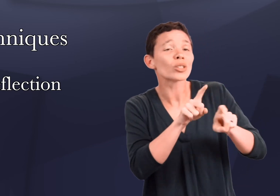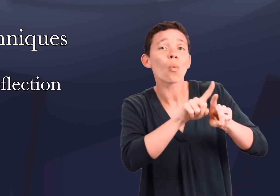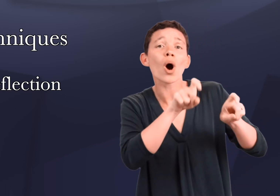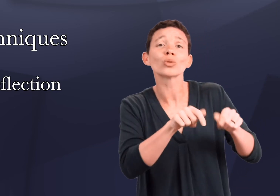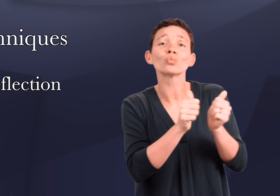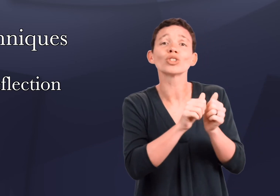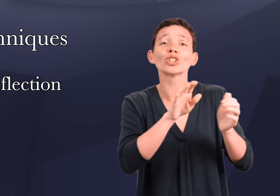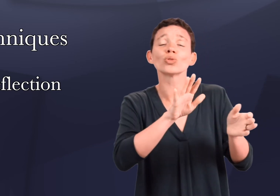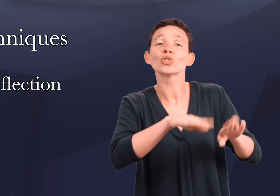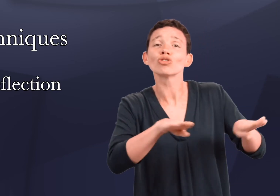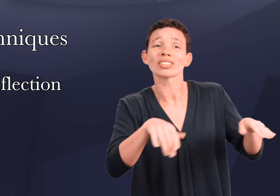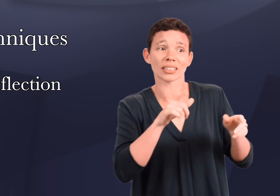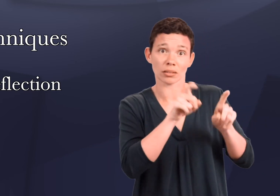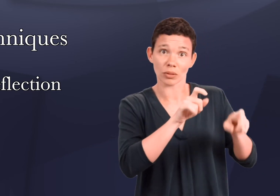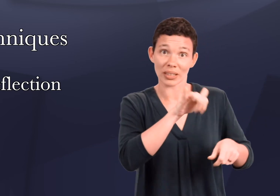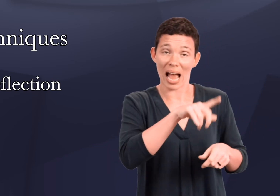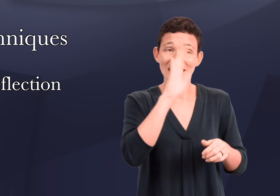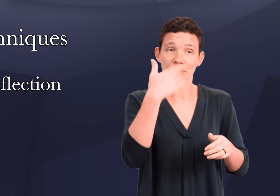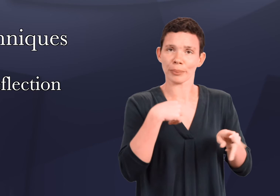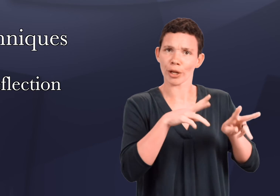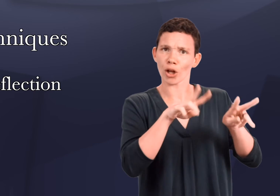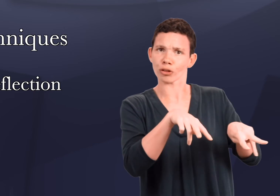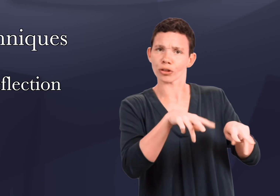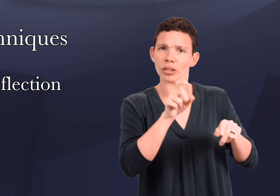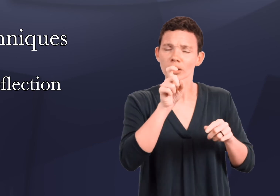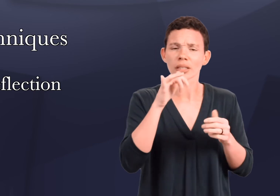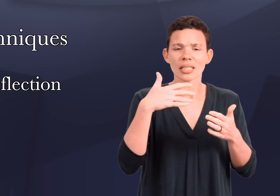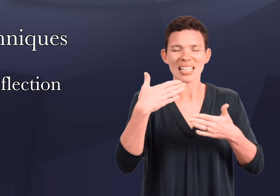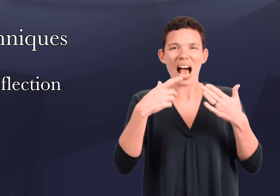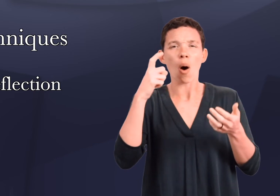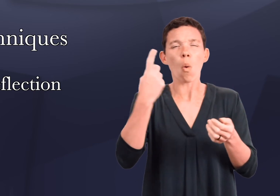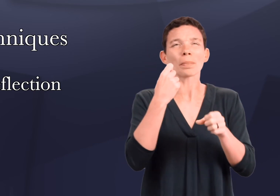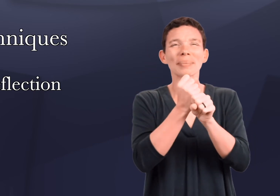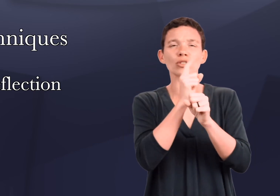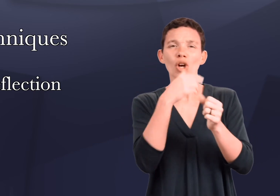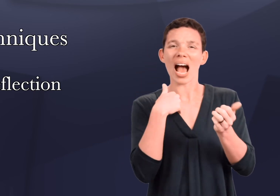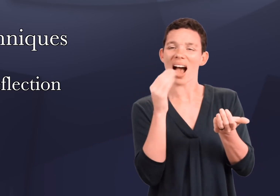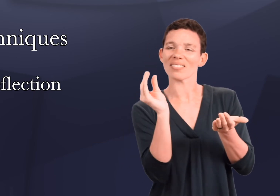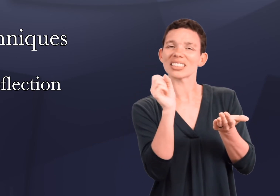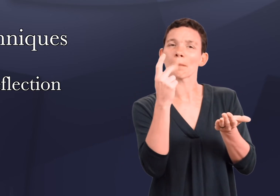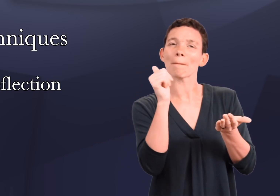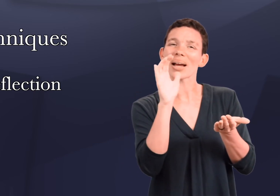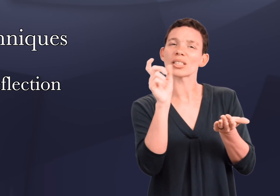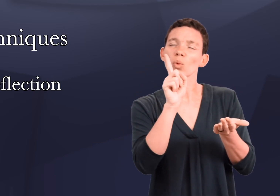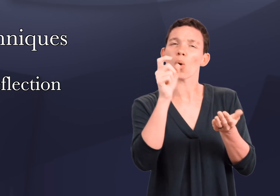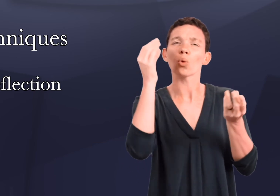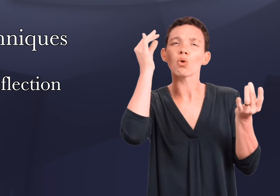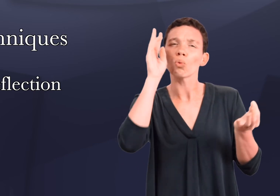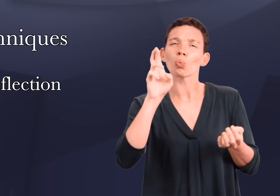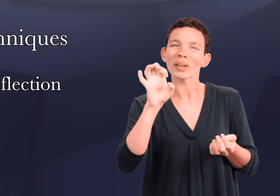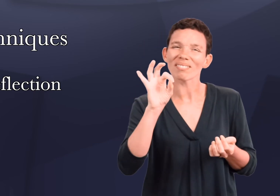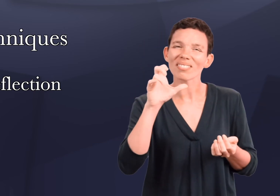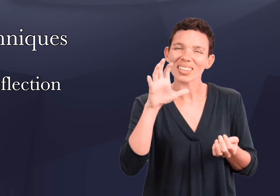Did the way I ask questions to the children come off condescending? Always have space to reflect throughout your day.